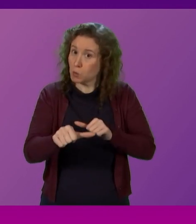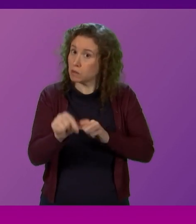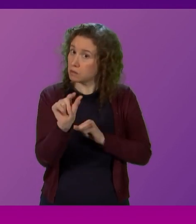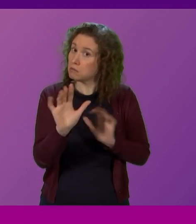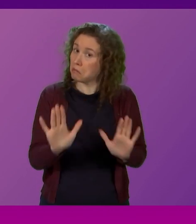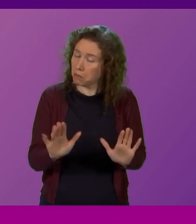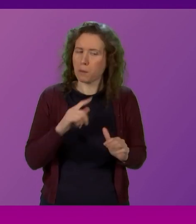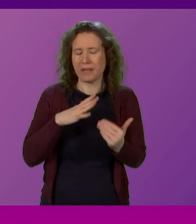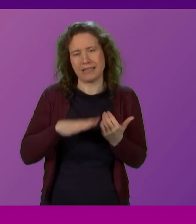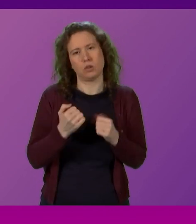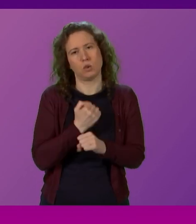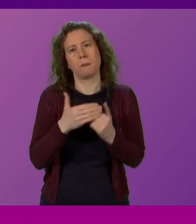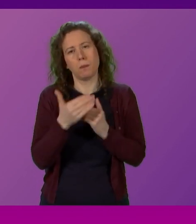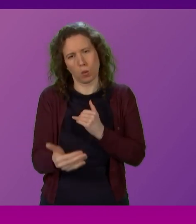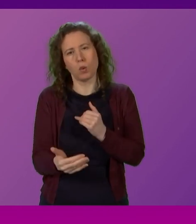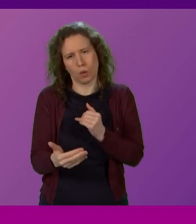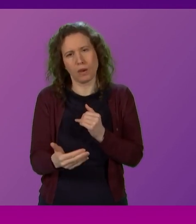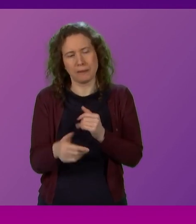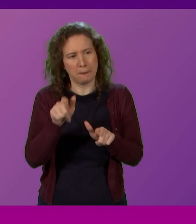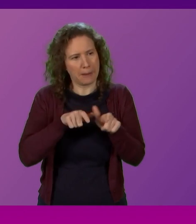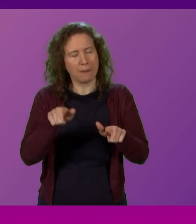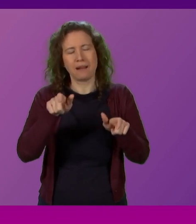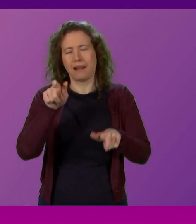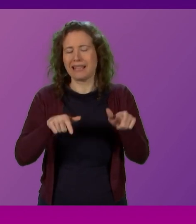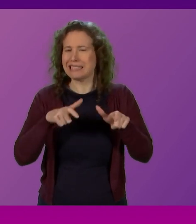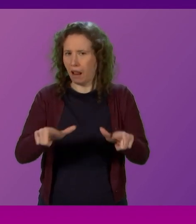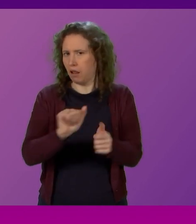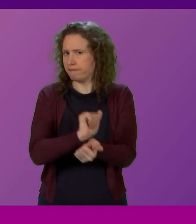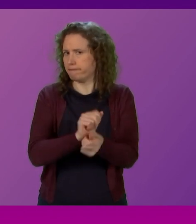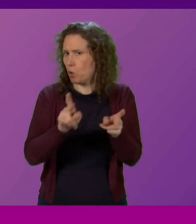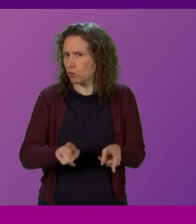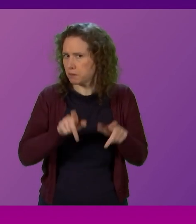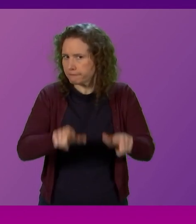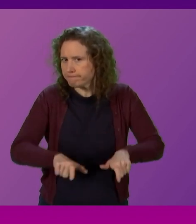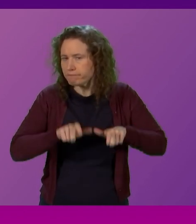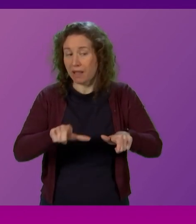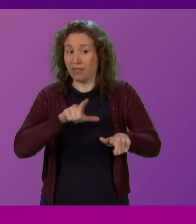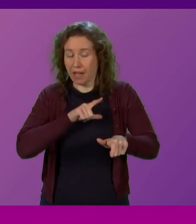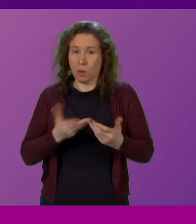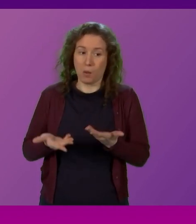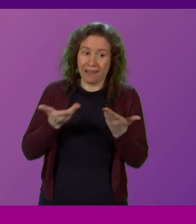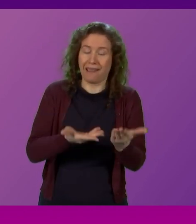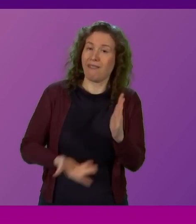is much more to do. That was the reason for the interventions and the additional funding that I indicated